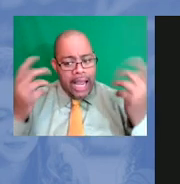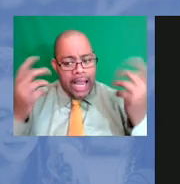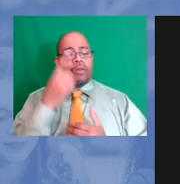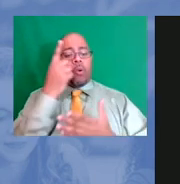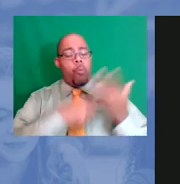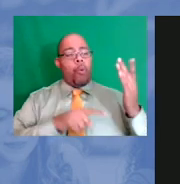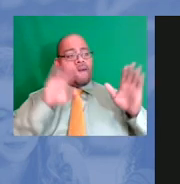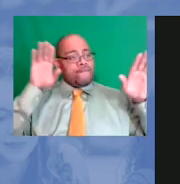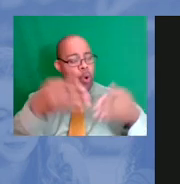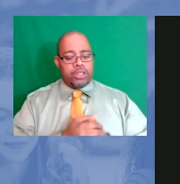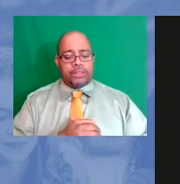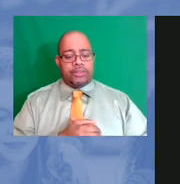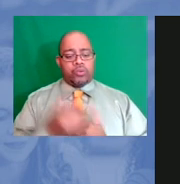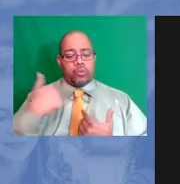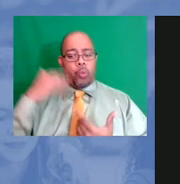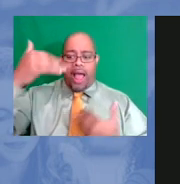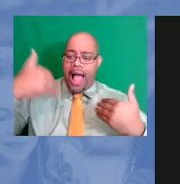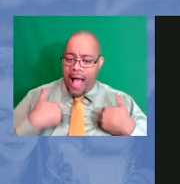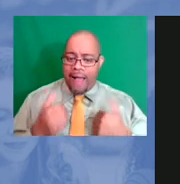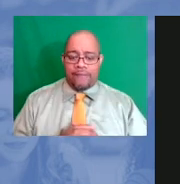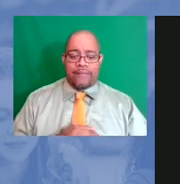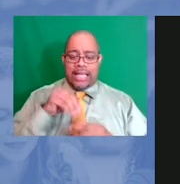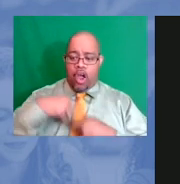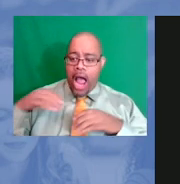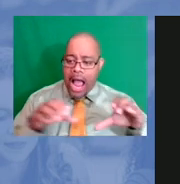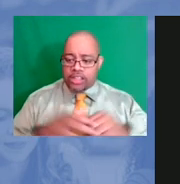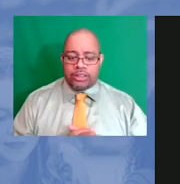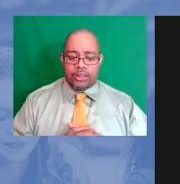ARE WE GOING TO HAVE IN OUR ACTIONS AND DECISION MAKING THAT IS ULTIMATELY GOING TO IMPACT